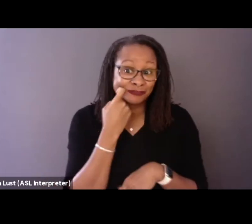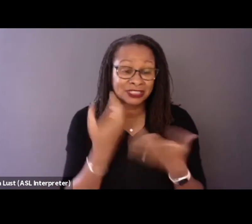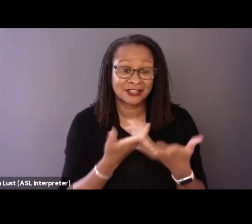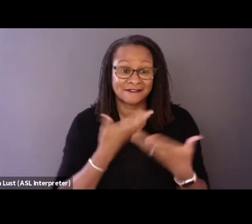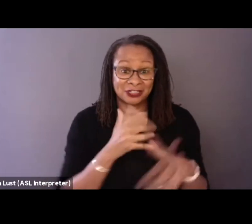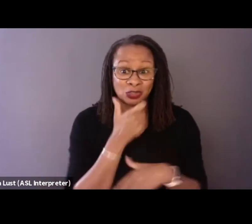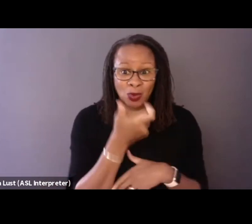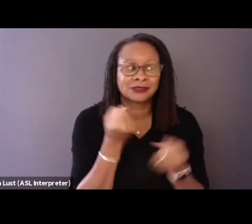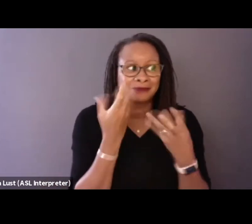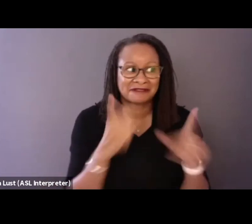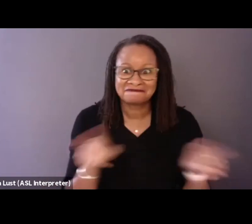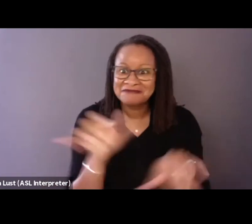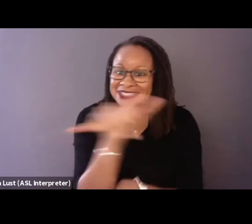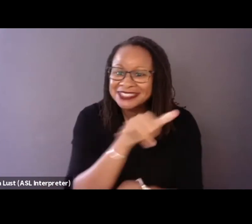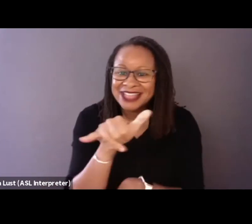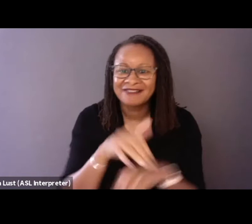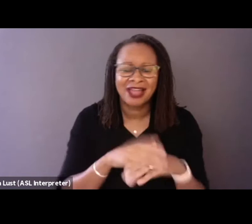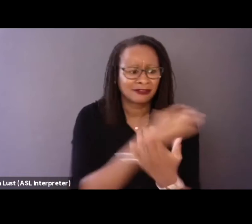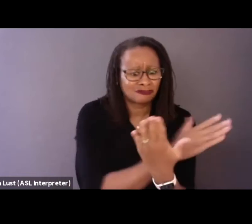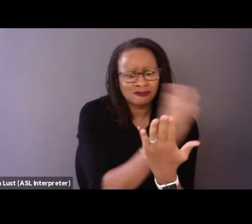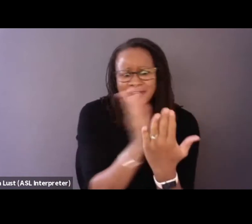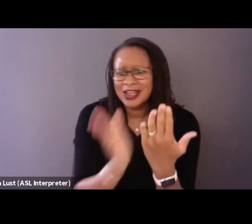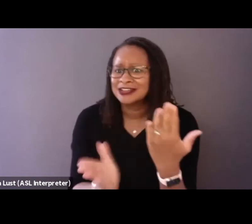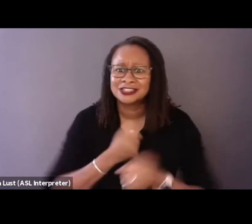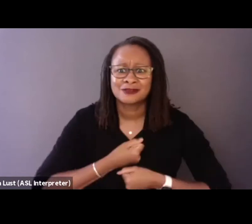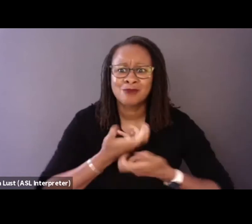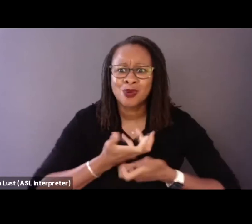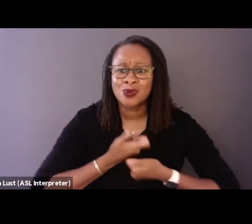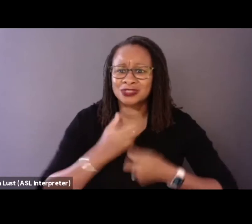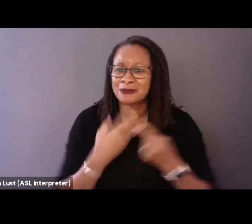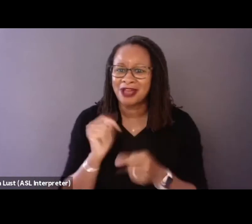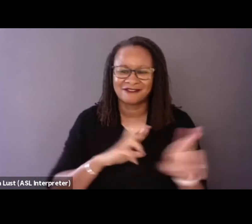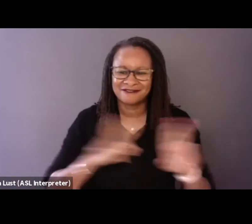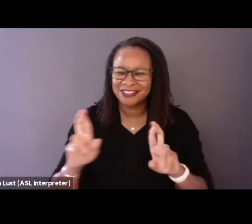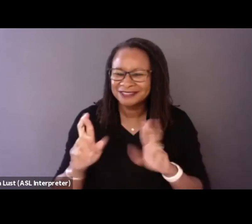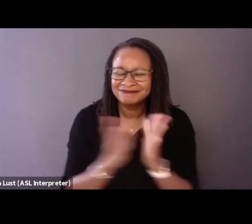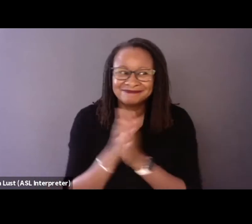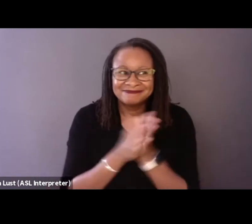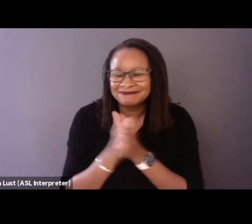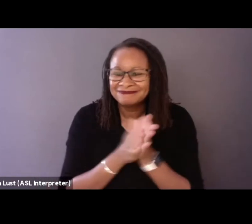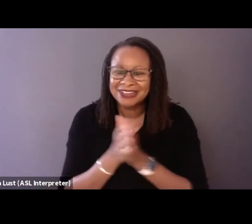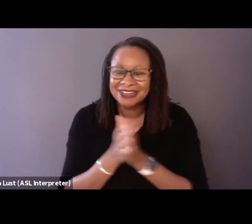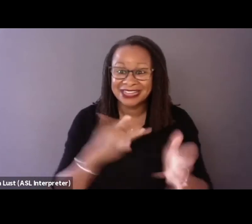and I had a range of emotions about it. And so I'm really excited to get to talk with the creator of the film,